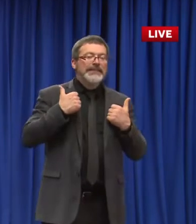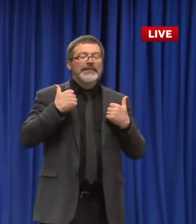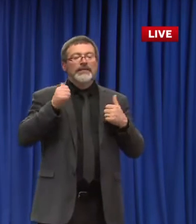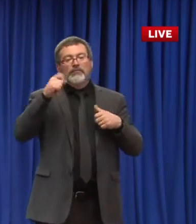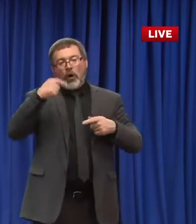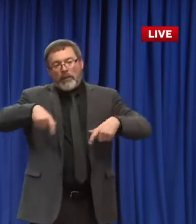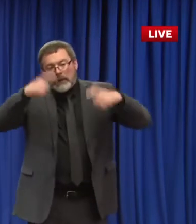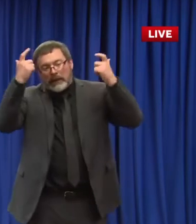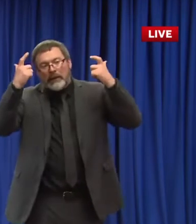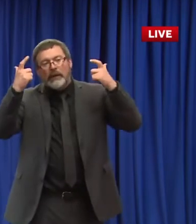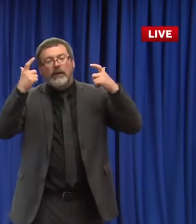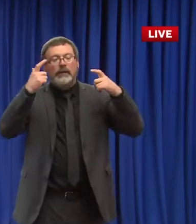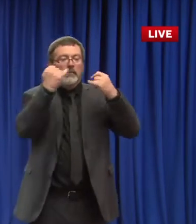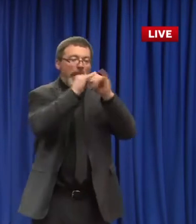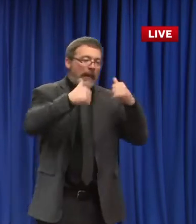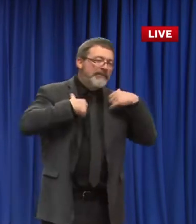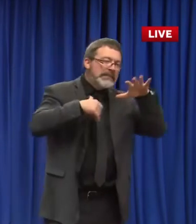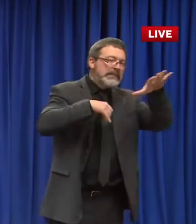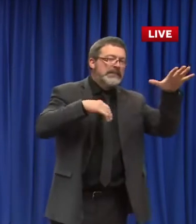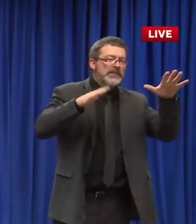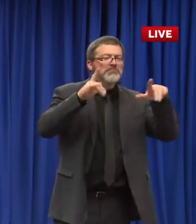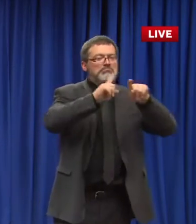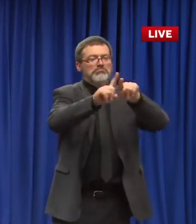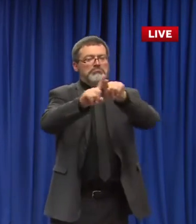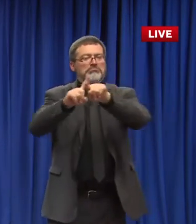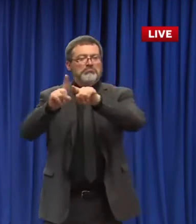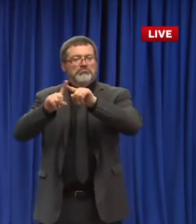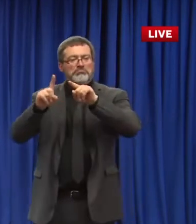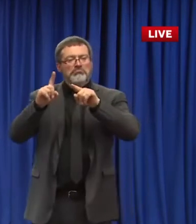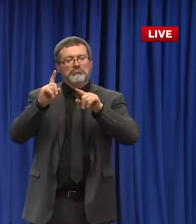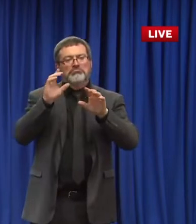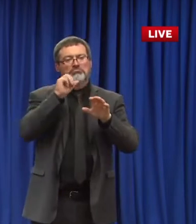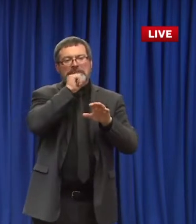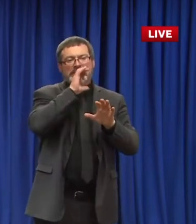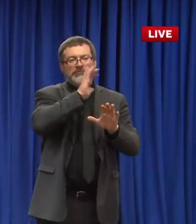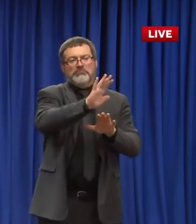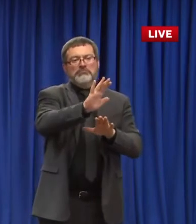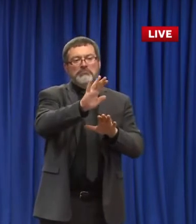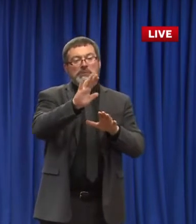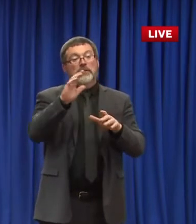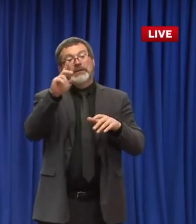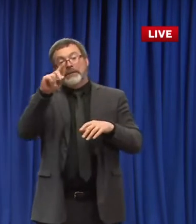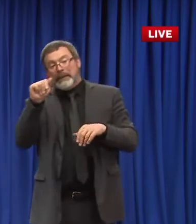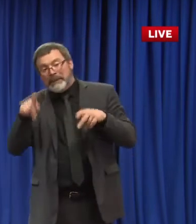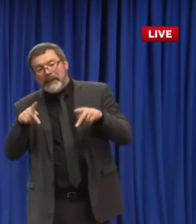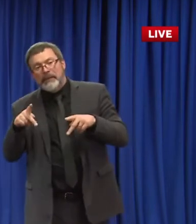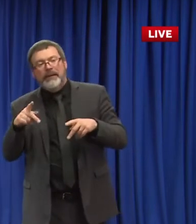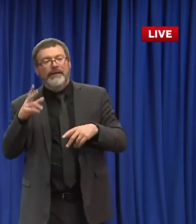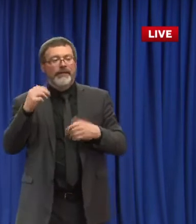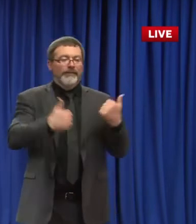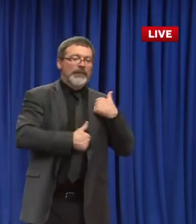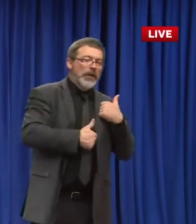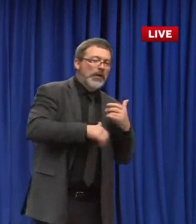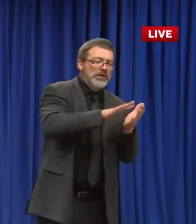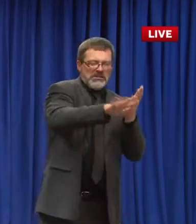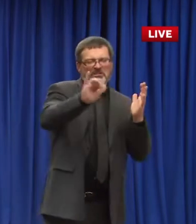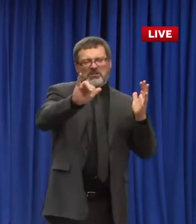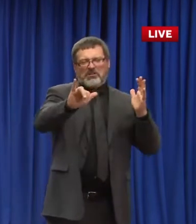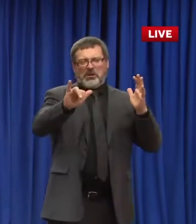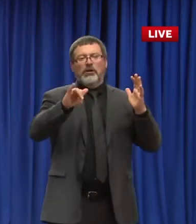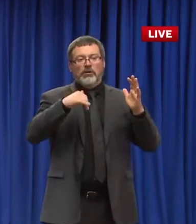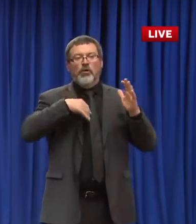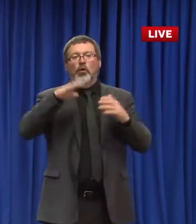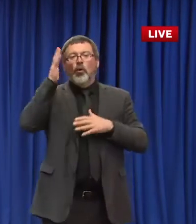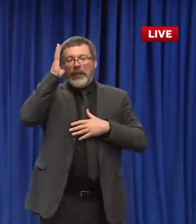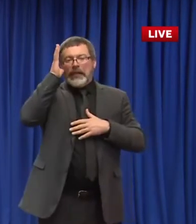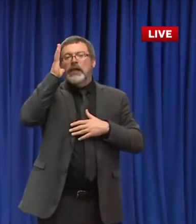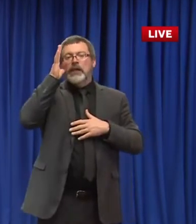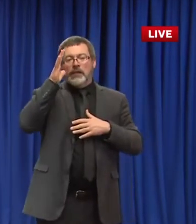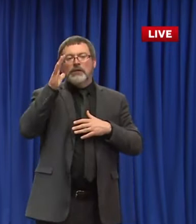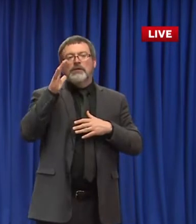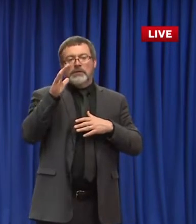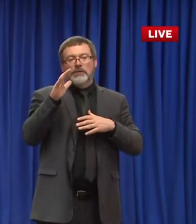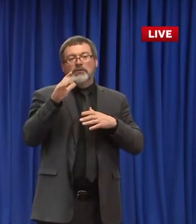WE WILL THEN NEXT EXPLORE OTHER RESIDENTIAL FACILITIES WILL LOOK AT ASSISTED LIVINGS WILL LOOK AT RESIDENTIAL FACILITIES FOR THOSE THAT HAVE DISABILITIES THINGS.